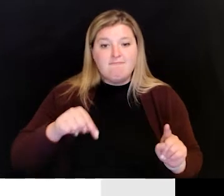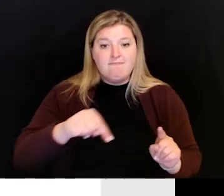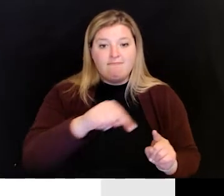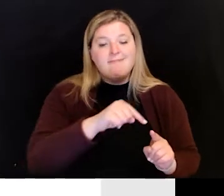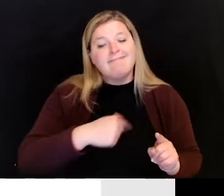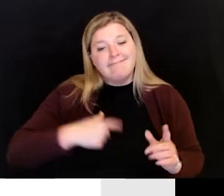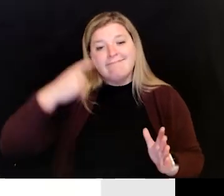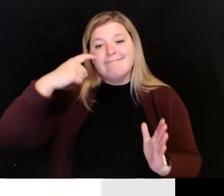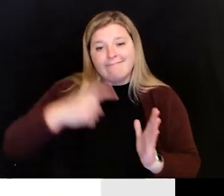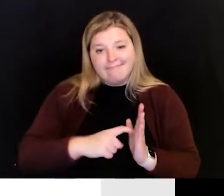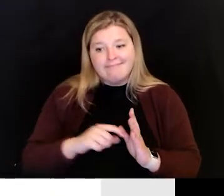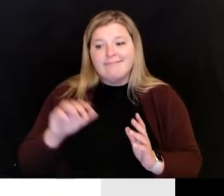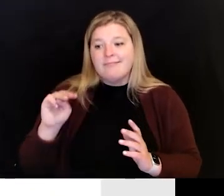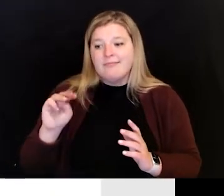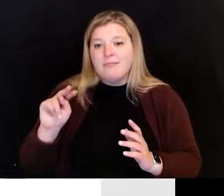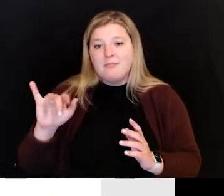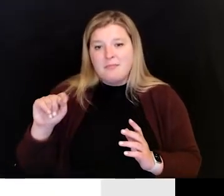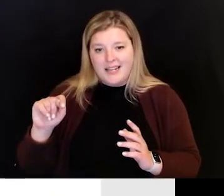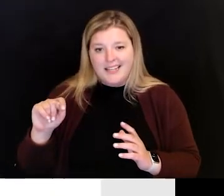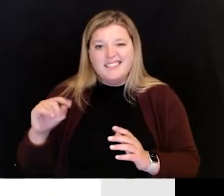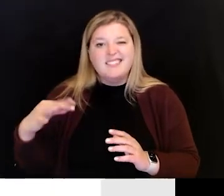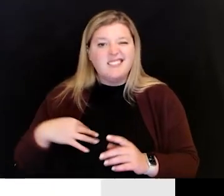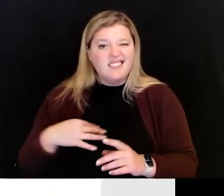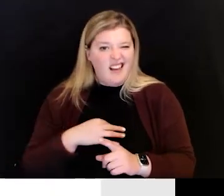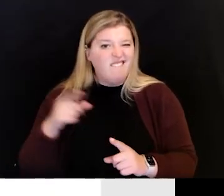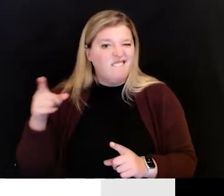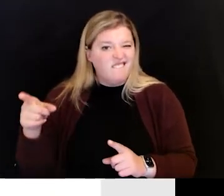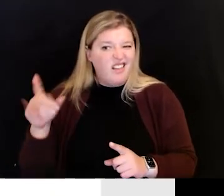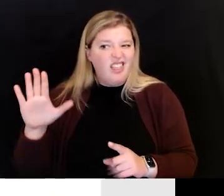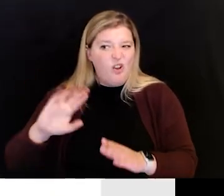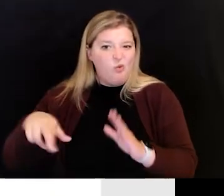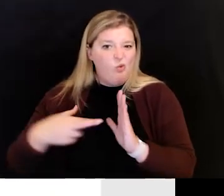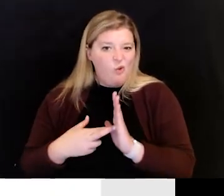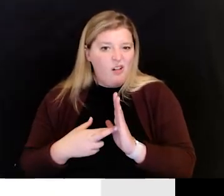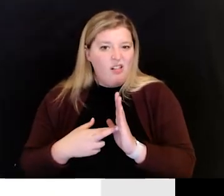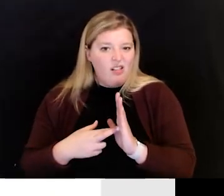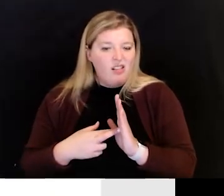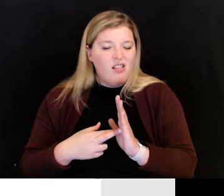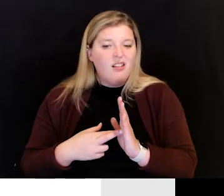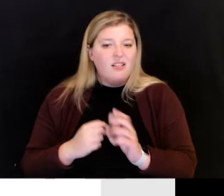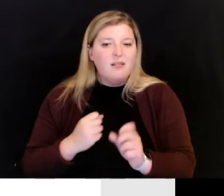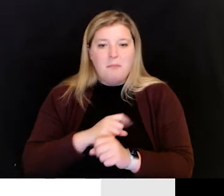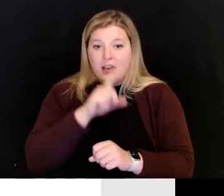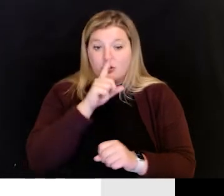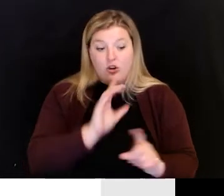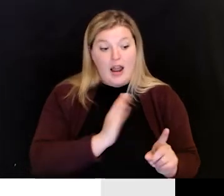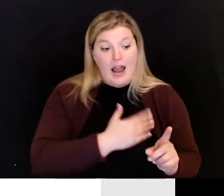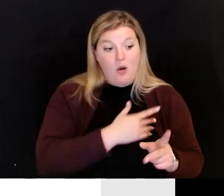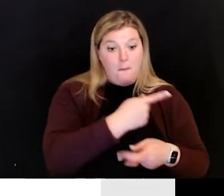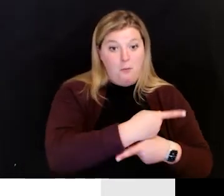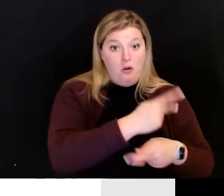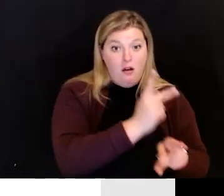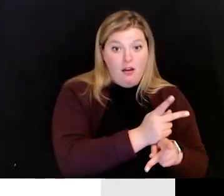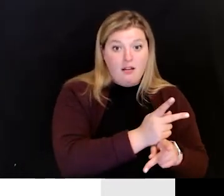that MNIT staff play in making sure that the products that we're producing and supporting